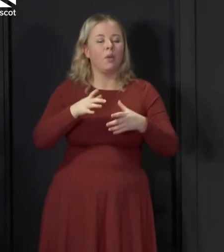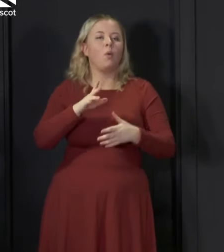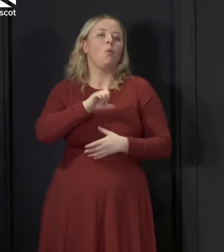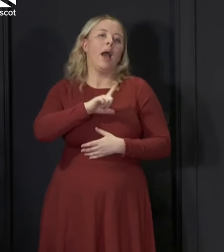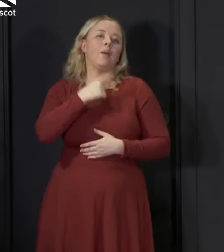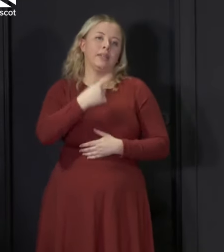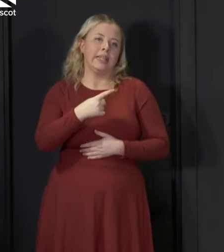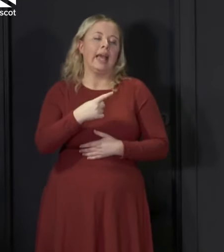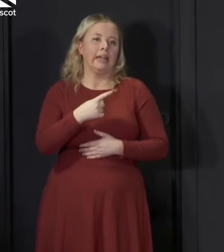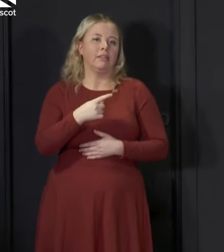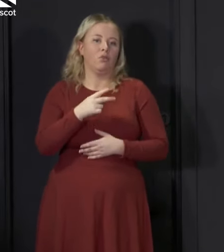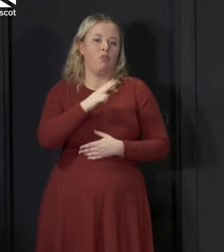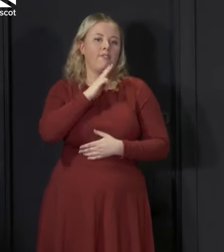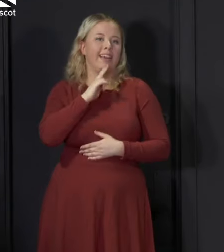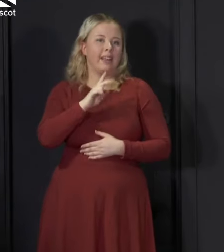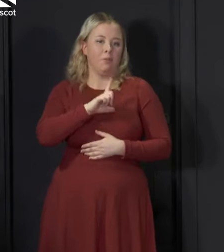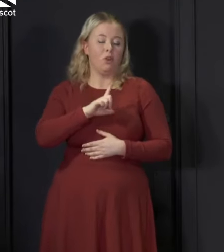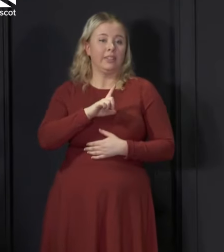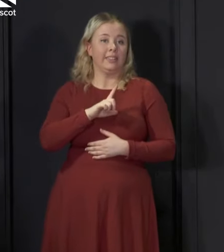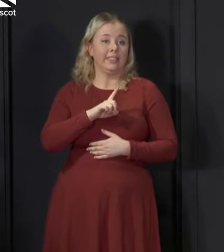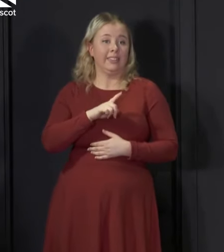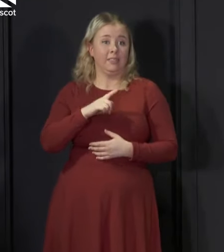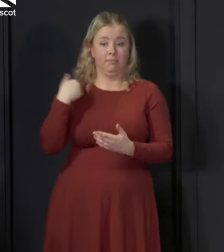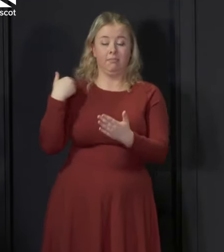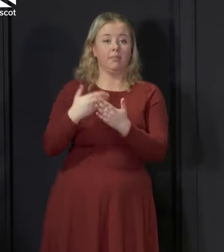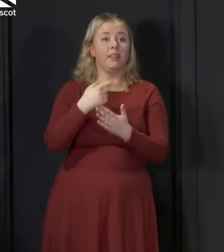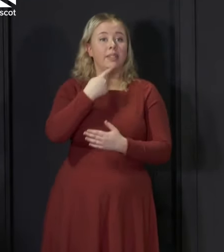is because we set a target for the end of April. The end of April is tomorrow. So when